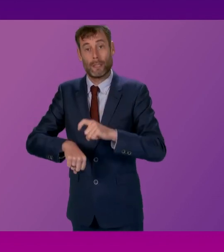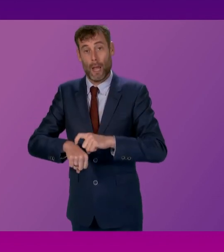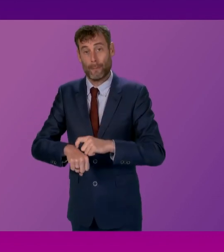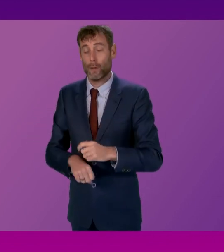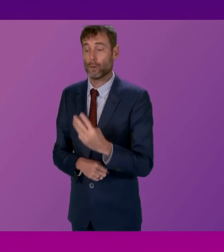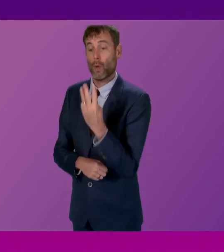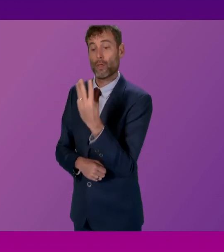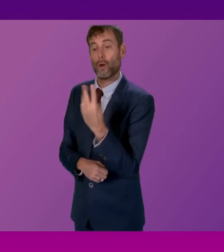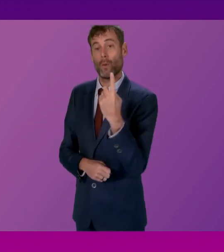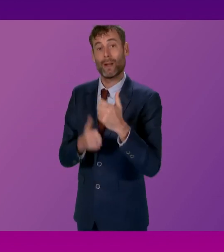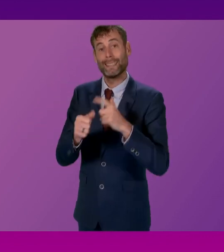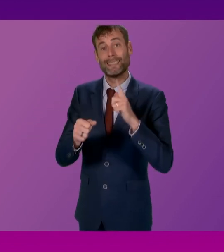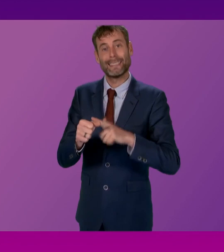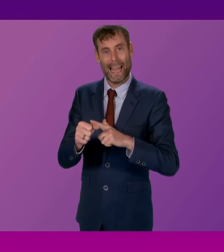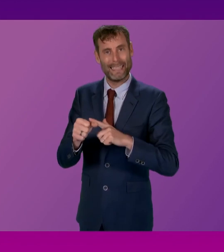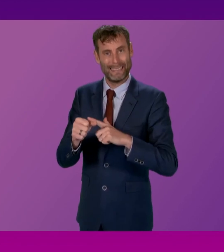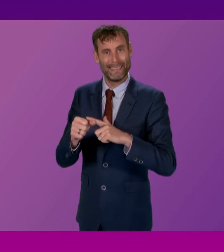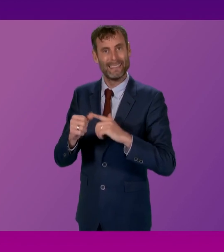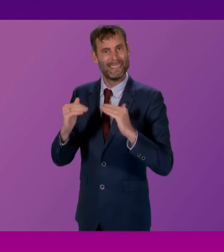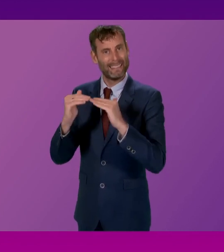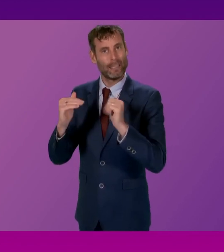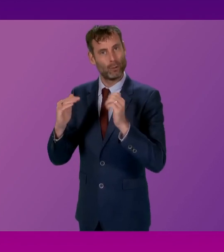standard, according to the most recent statistics, but I am afraid that we have fallen short